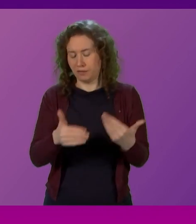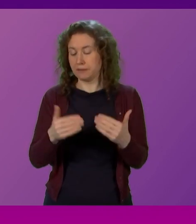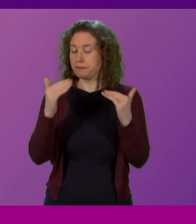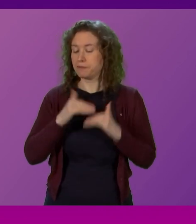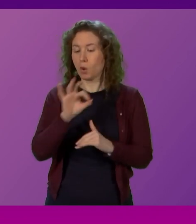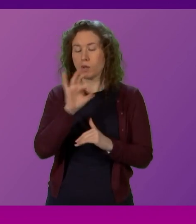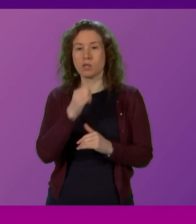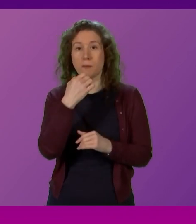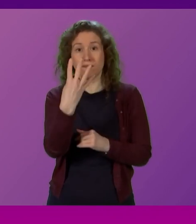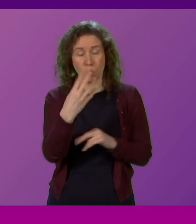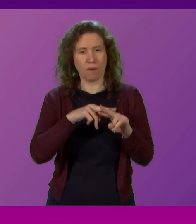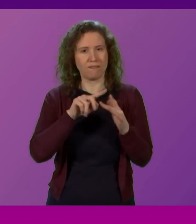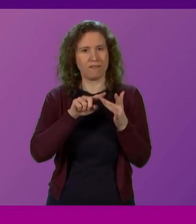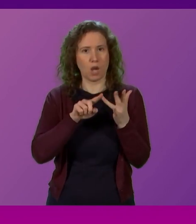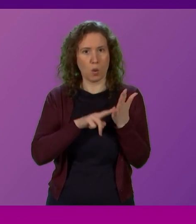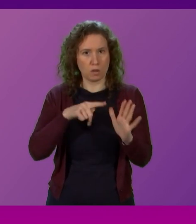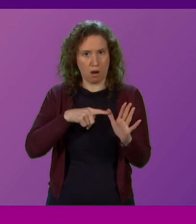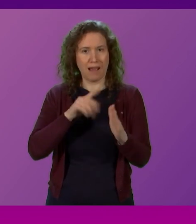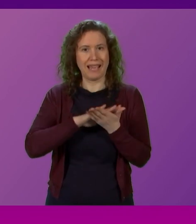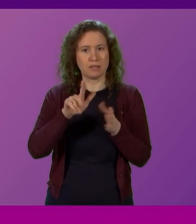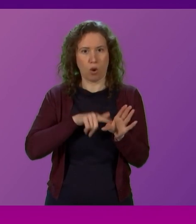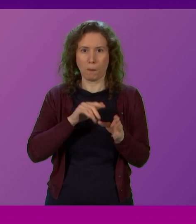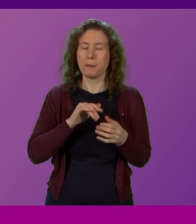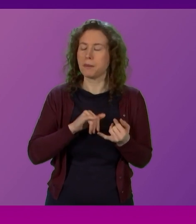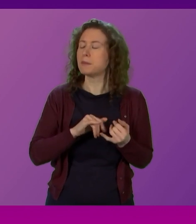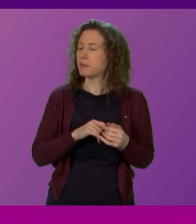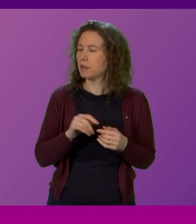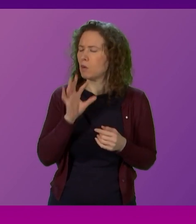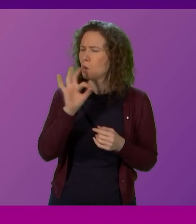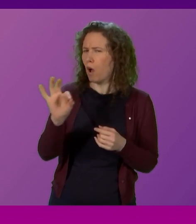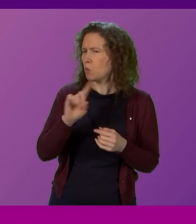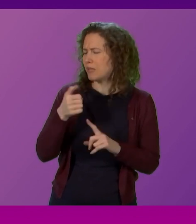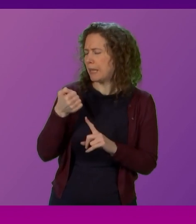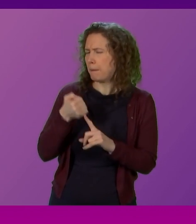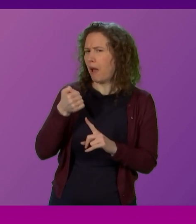To ask the First Minister what the implications for Scotland and the Scottish Government are